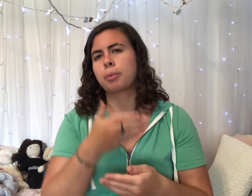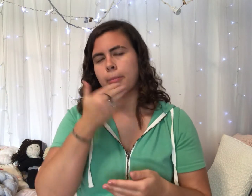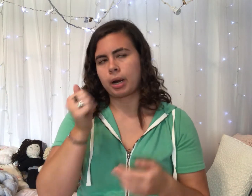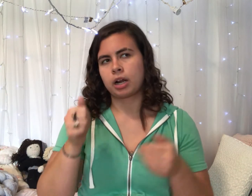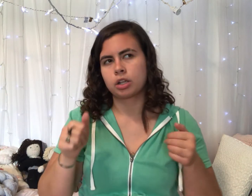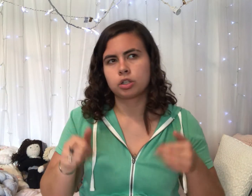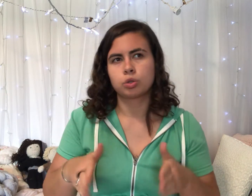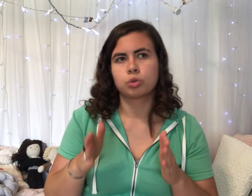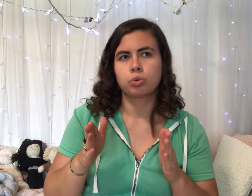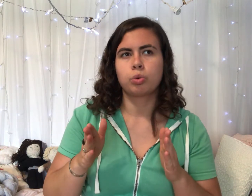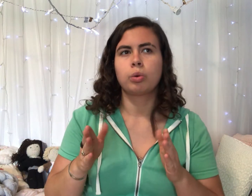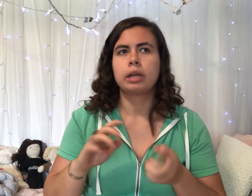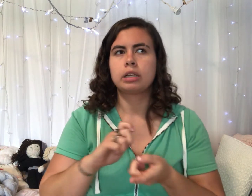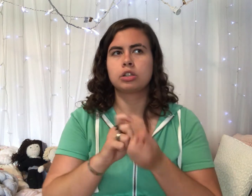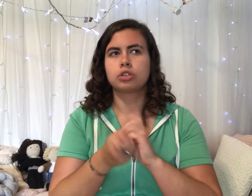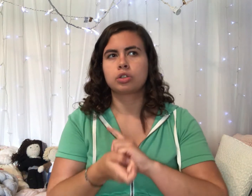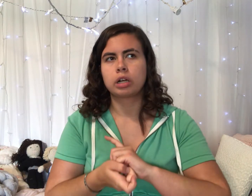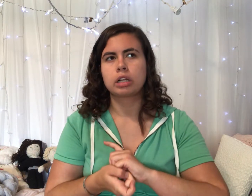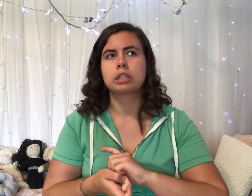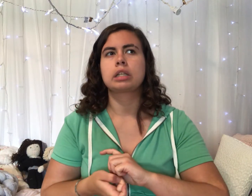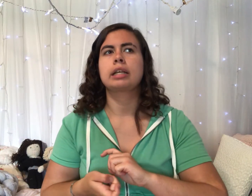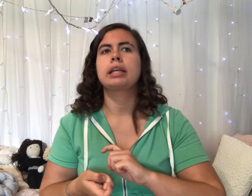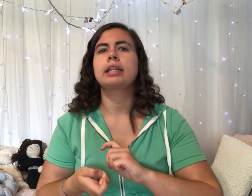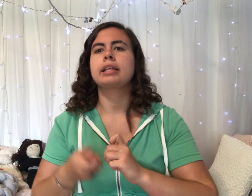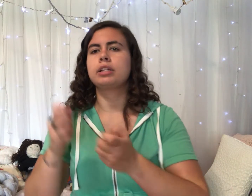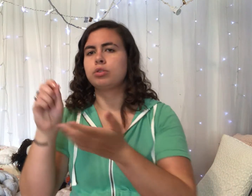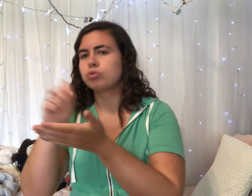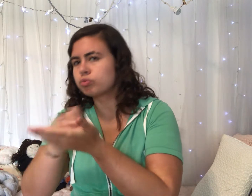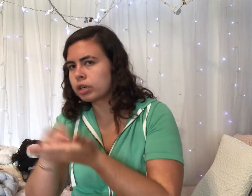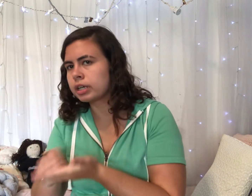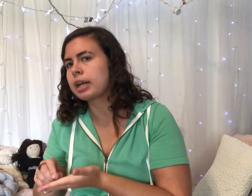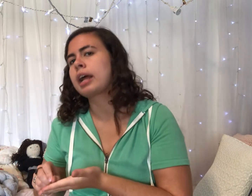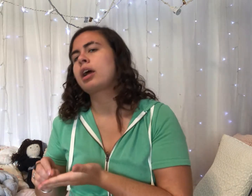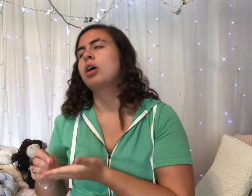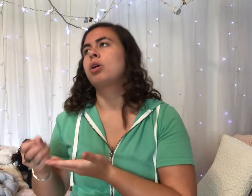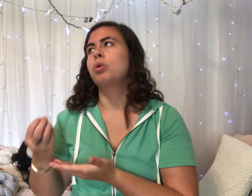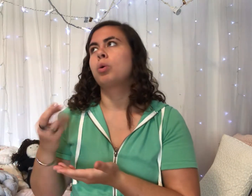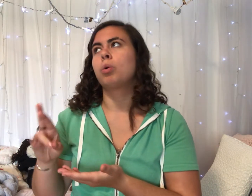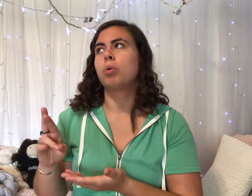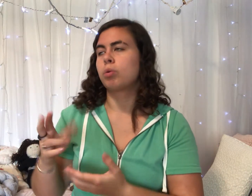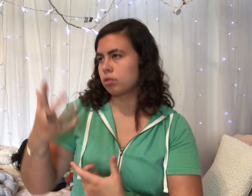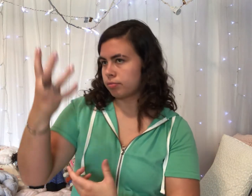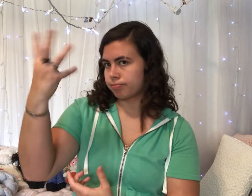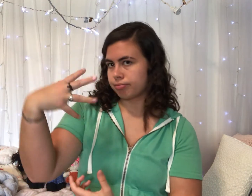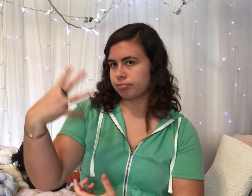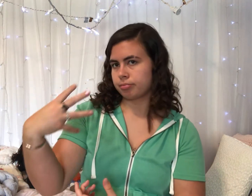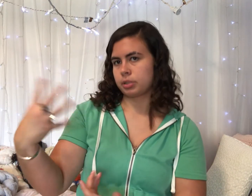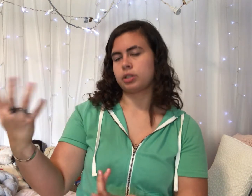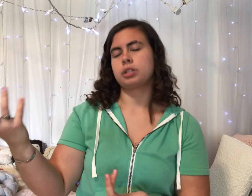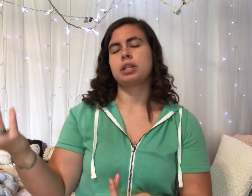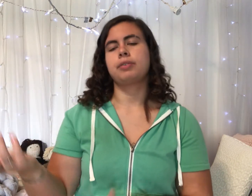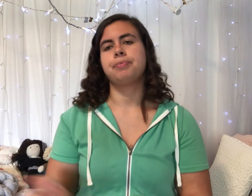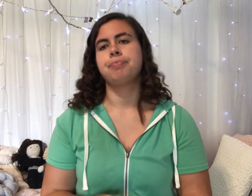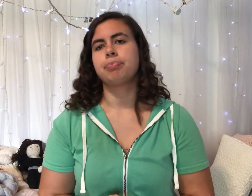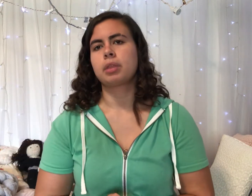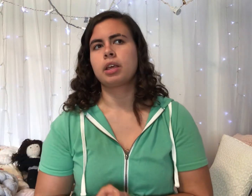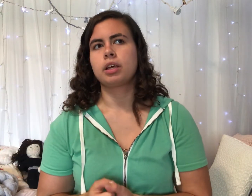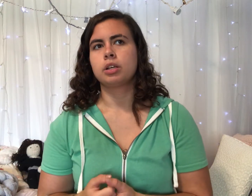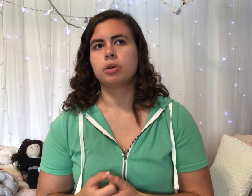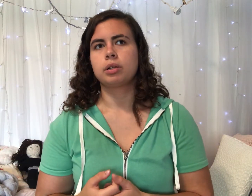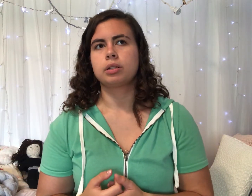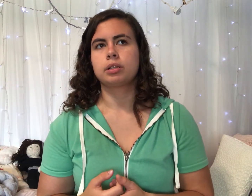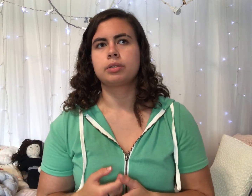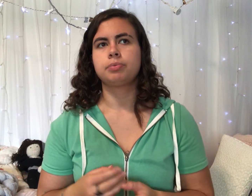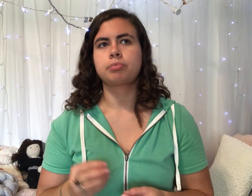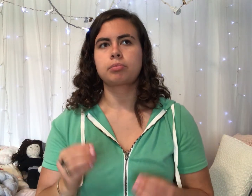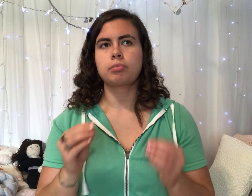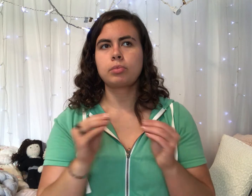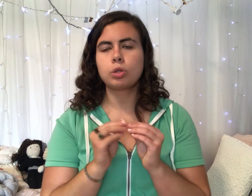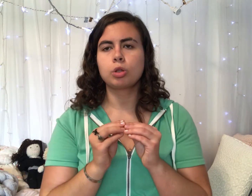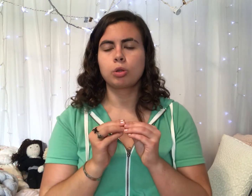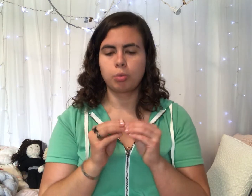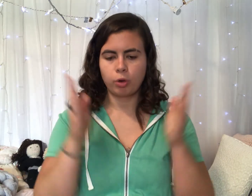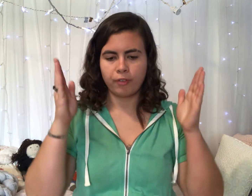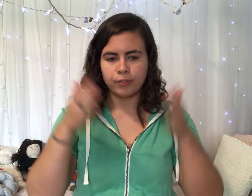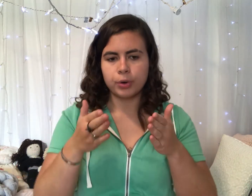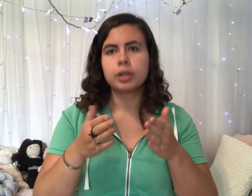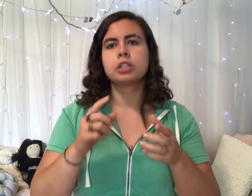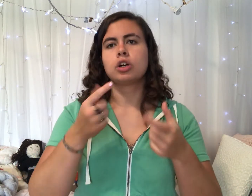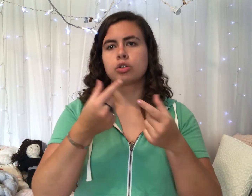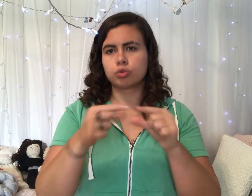the best way to translate and write it or film yourself signing it. So the class is more focused on grammer